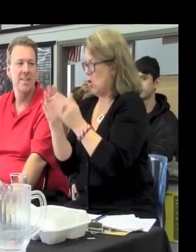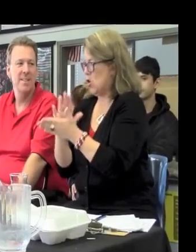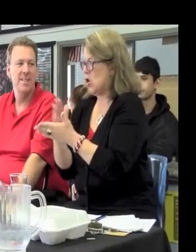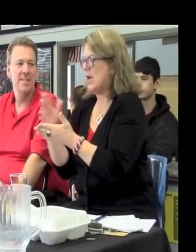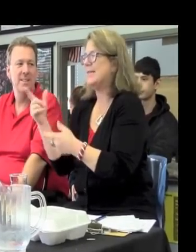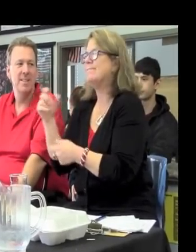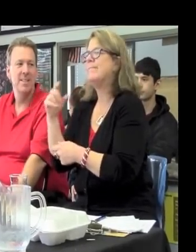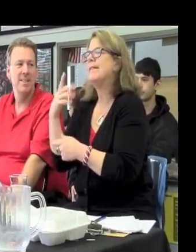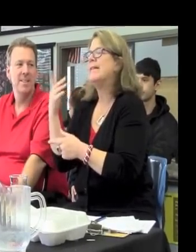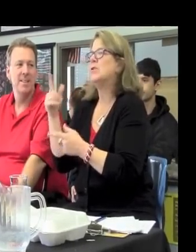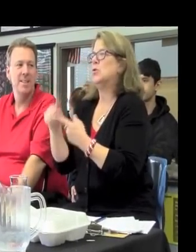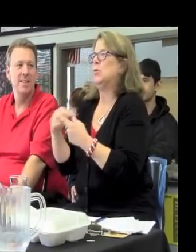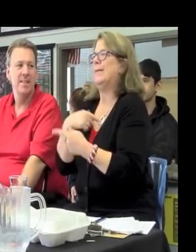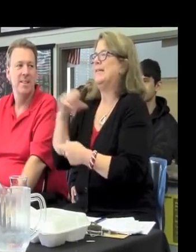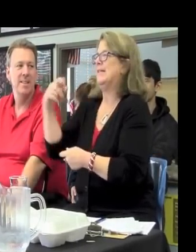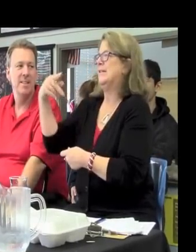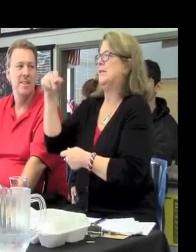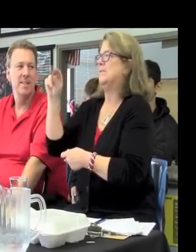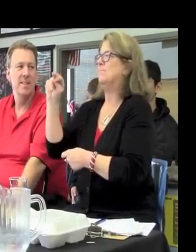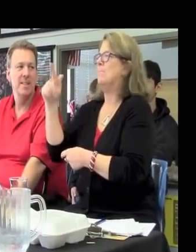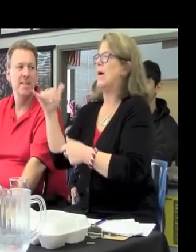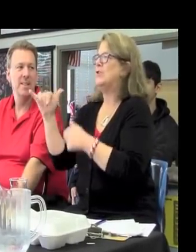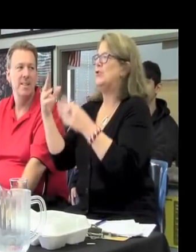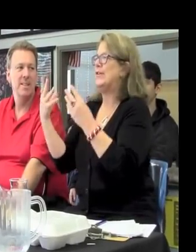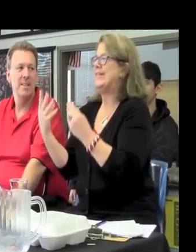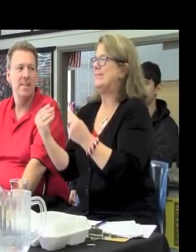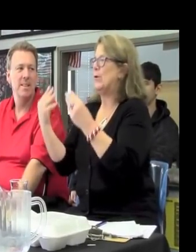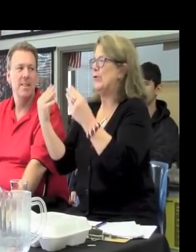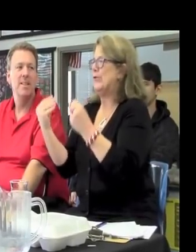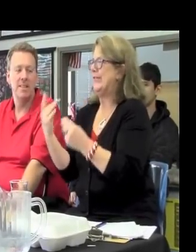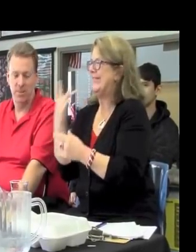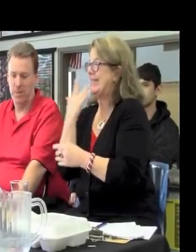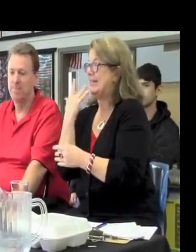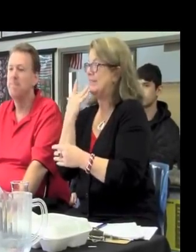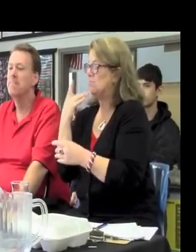Judge Mary: This needs to be more cooked through, it seems too spongy.